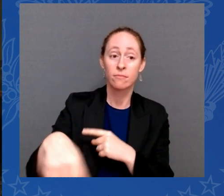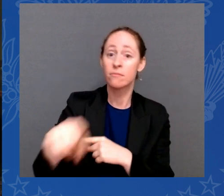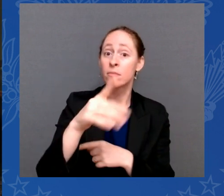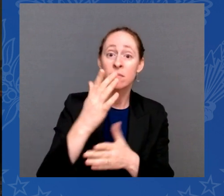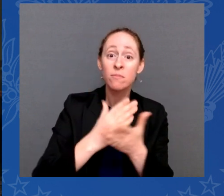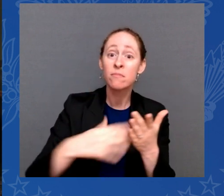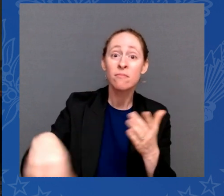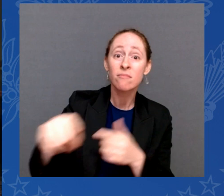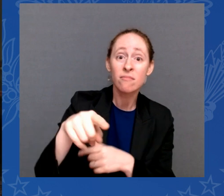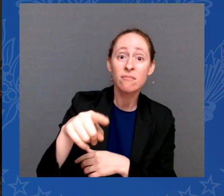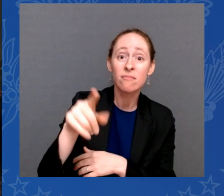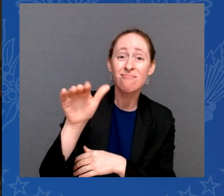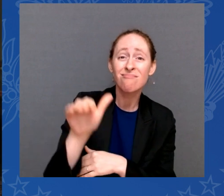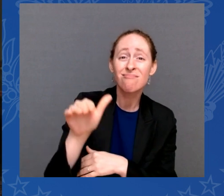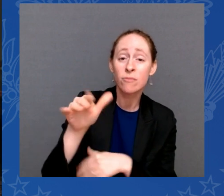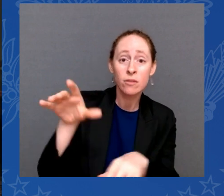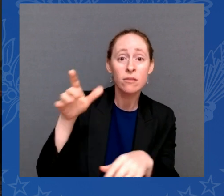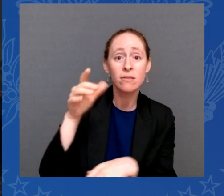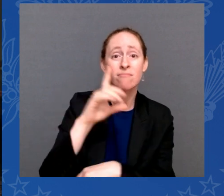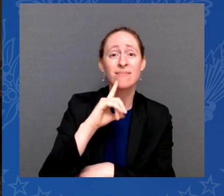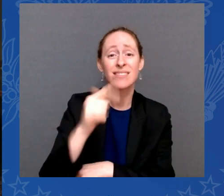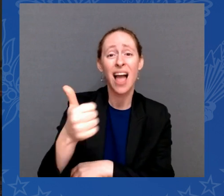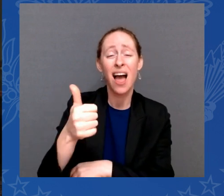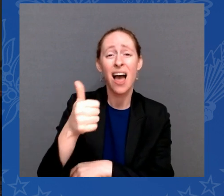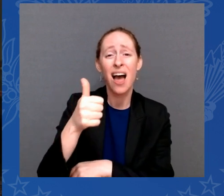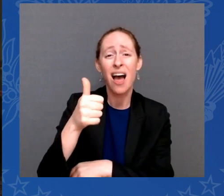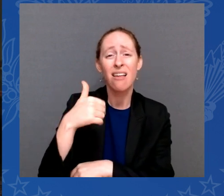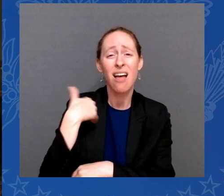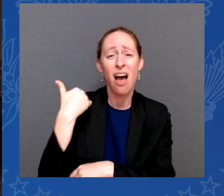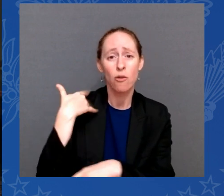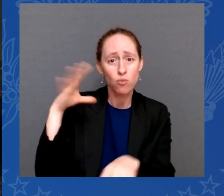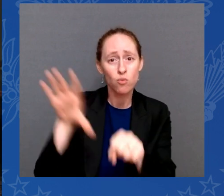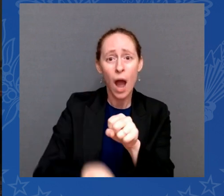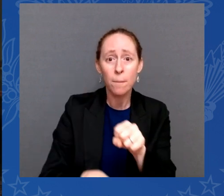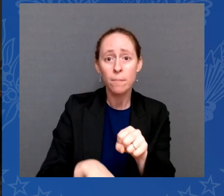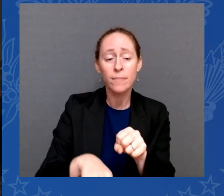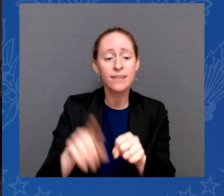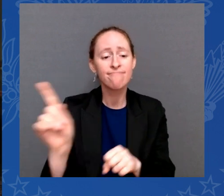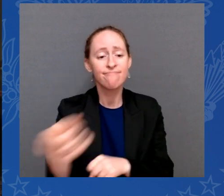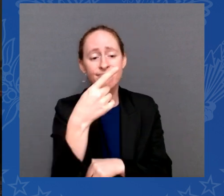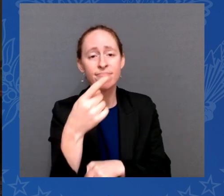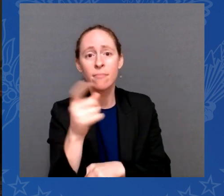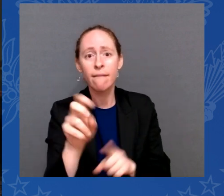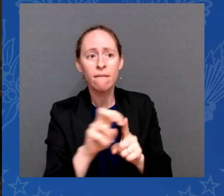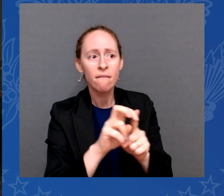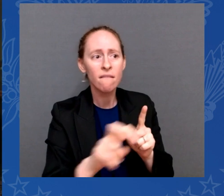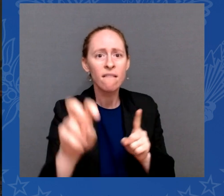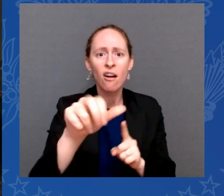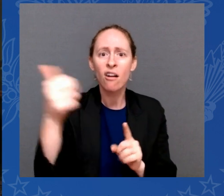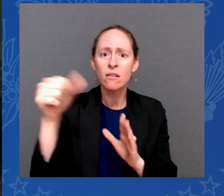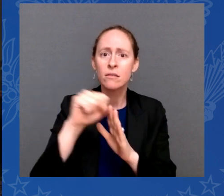whether you have incest, abortion -- I mean, excuse me, incest or having a rape or --